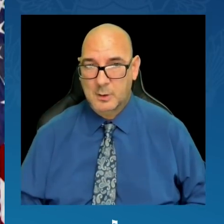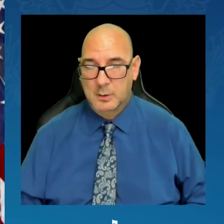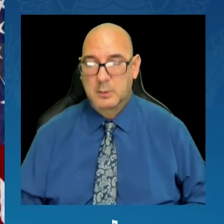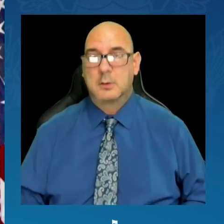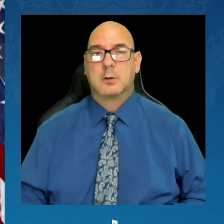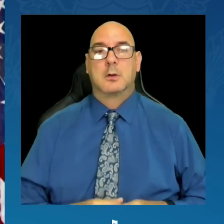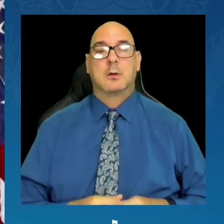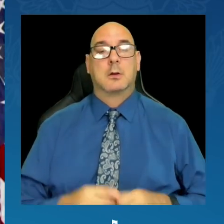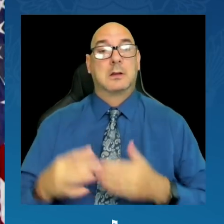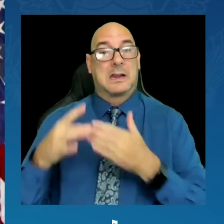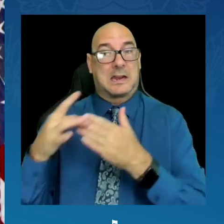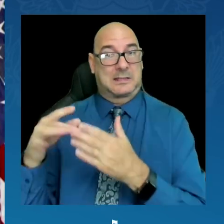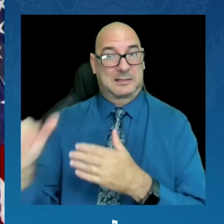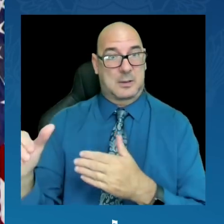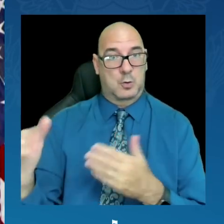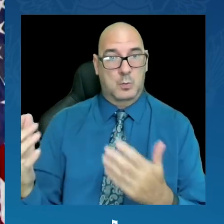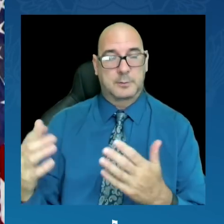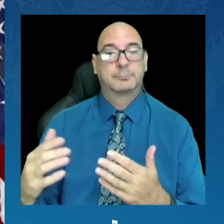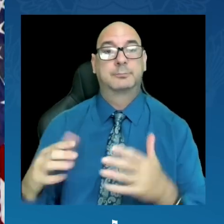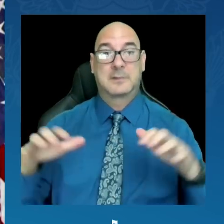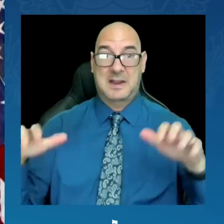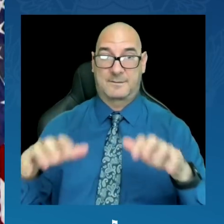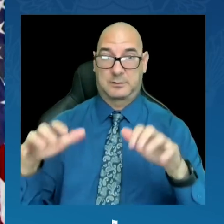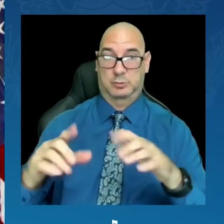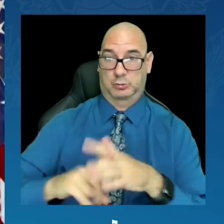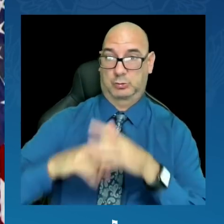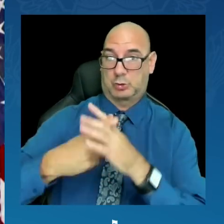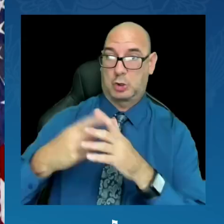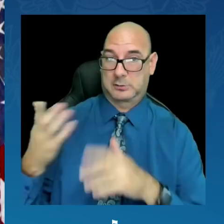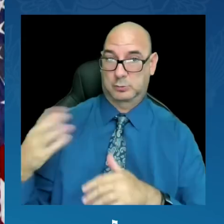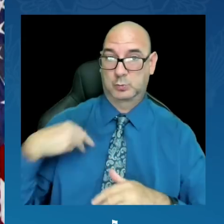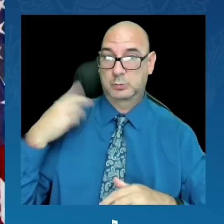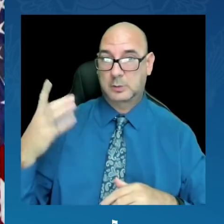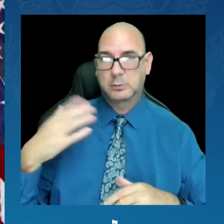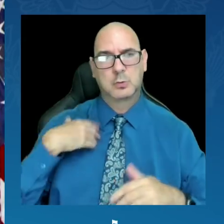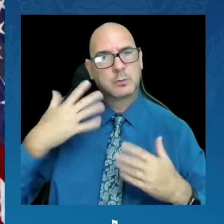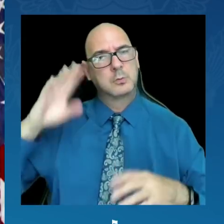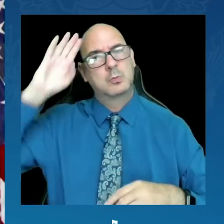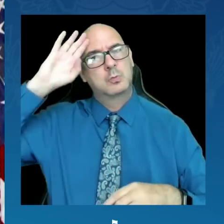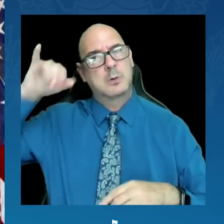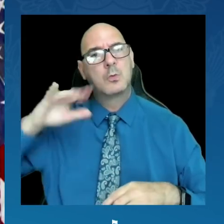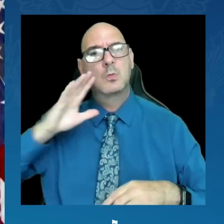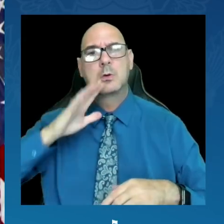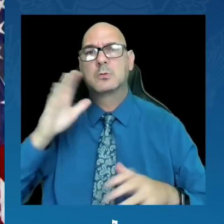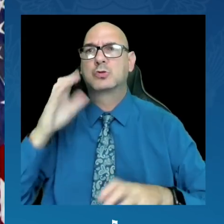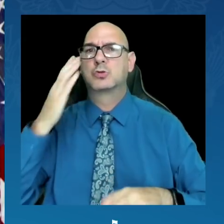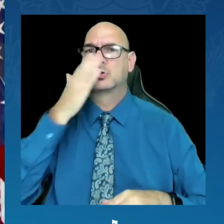she and I served in the Senate together. She was on the Senate Judiciary Committee, which I now chair.